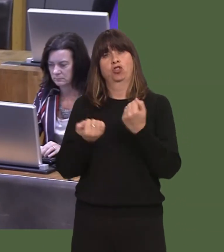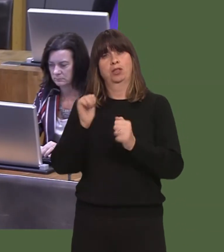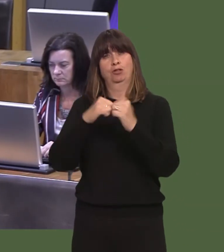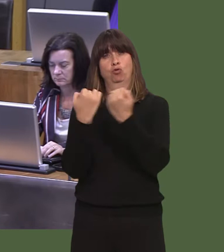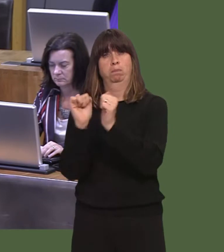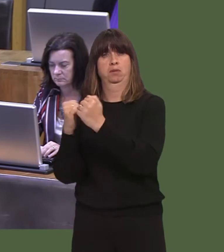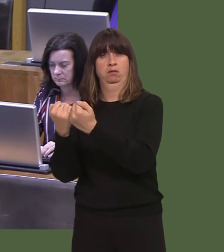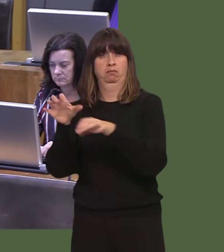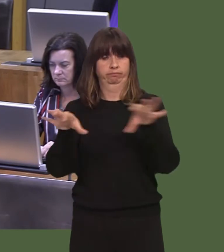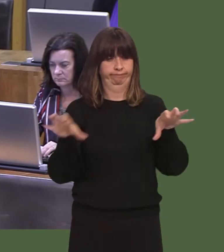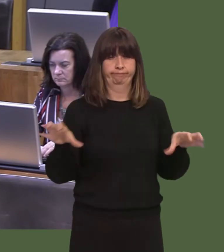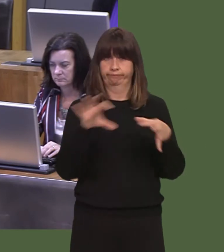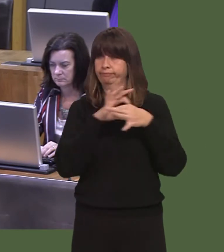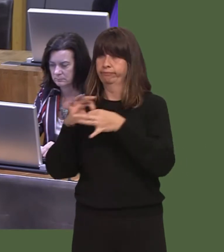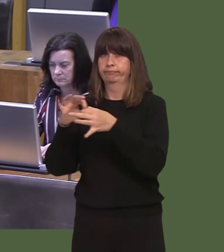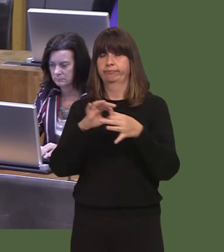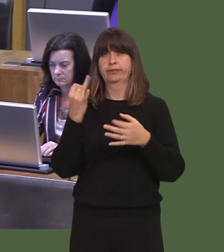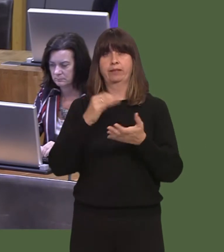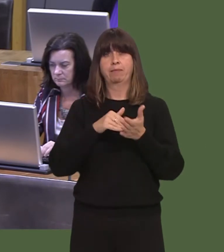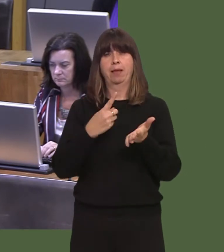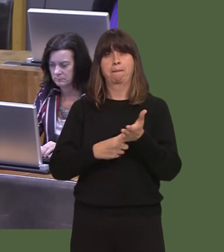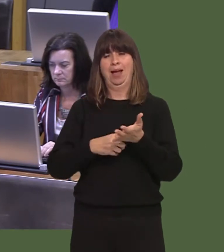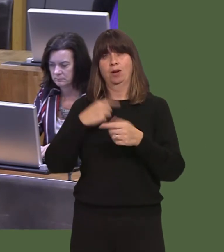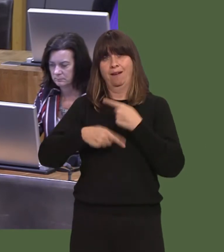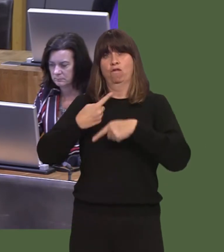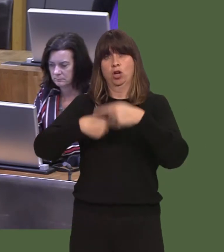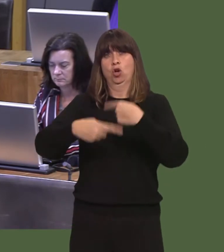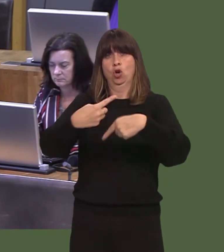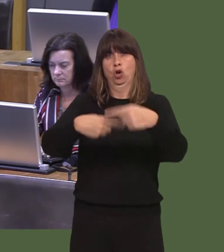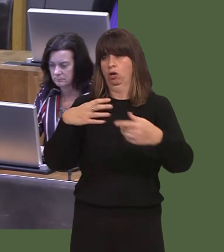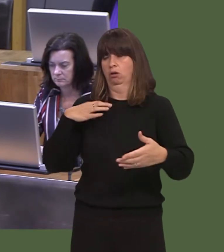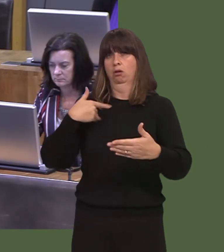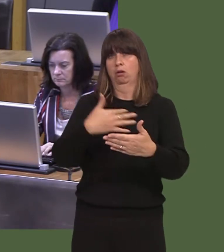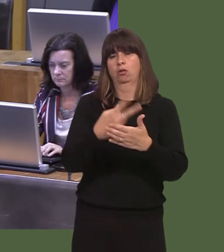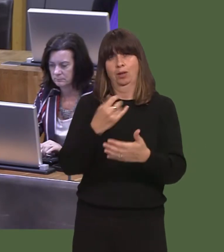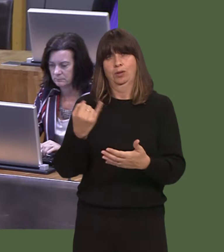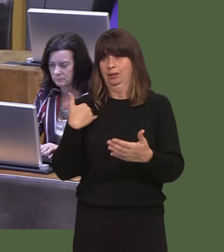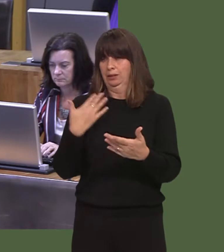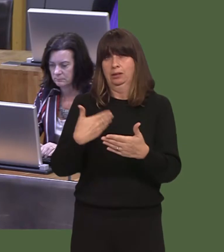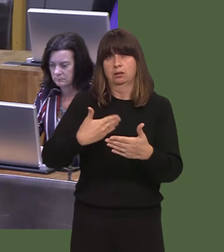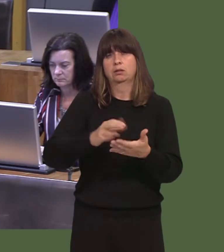We have made £7 million available annually since 2015-16 to improve provision for people who present in crisis.